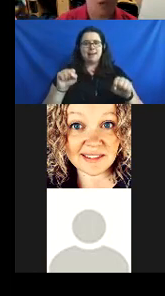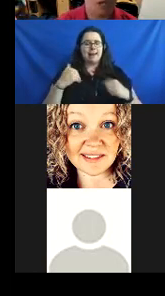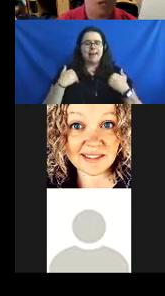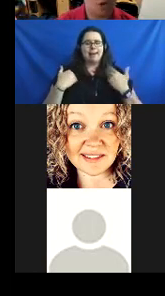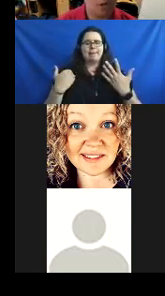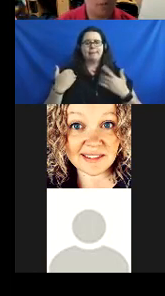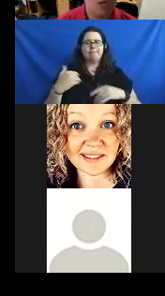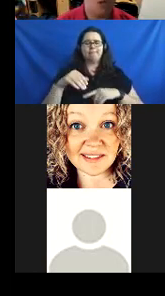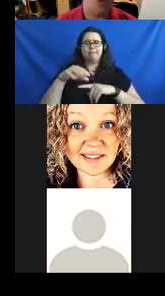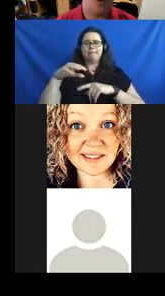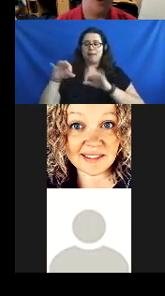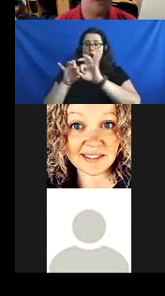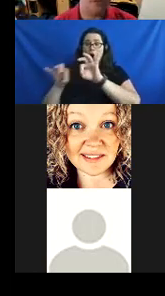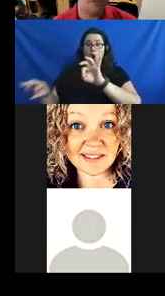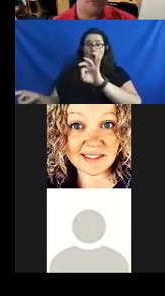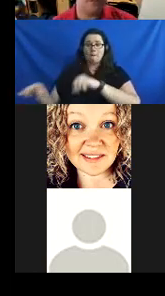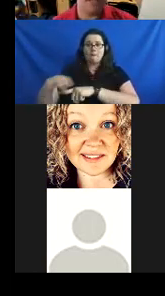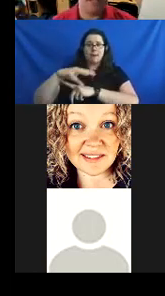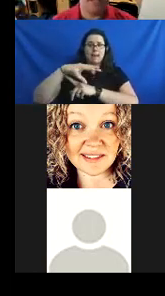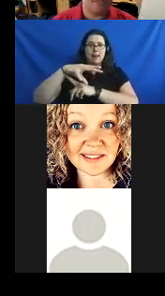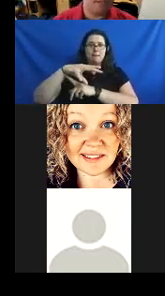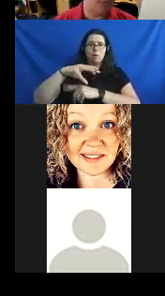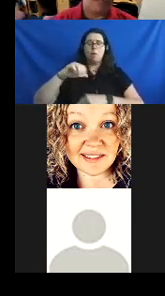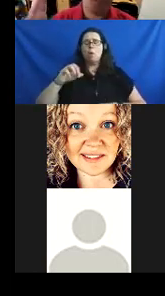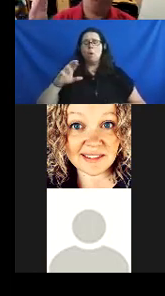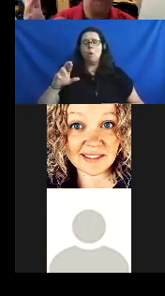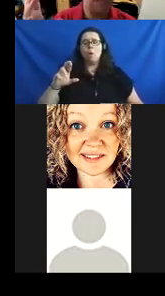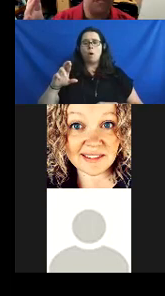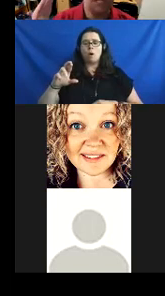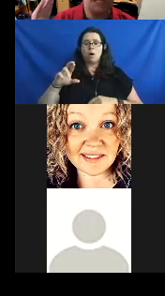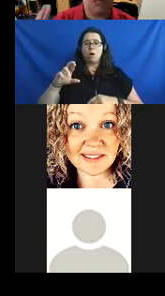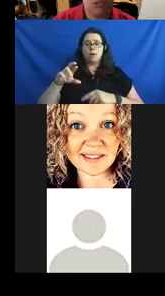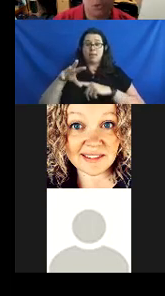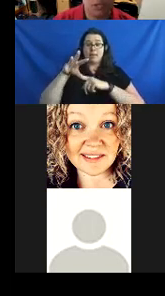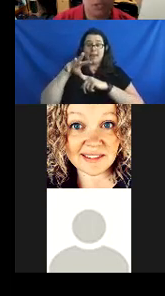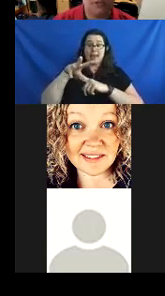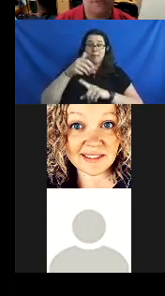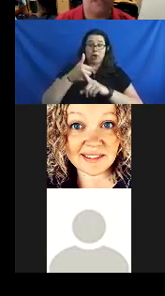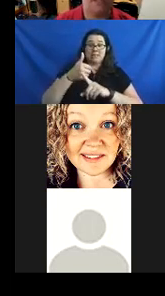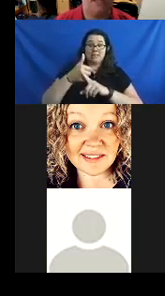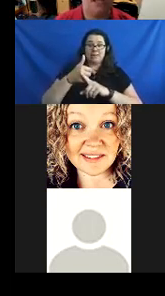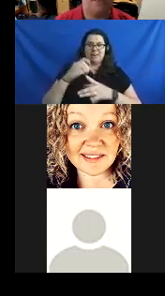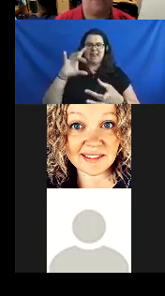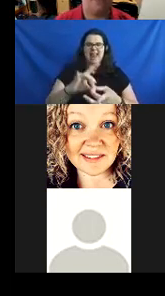ON AN ARM OR THE DEVICE -- THE CAMERA COULD BE CONNECTED TO ANOTHER DEVICE.